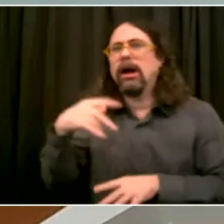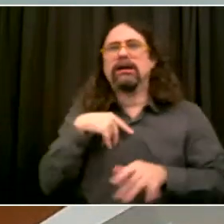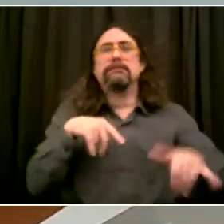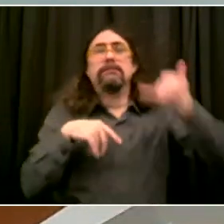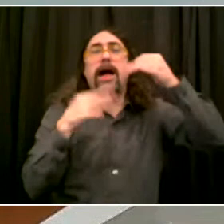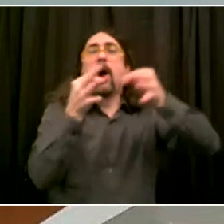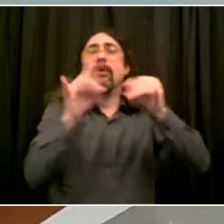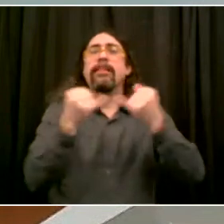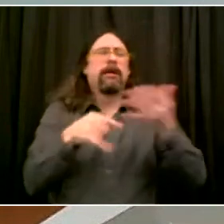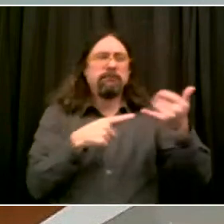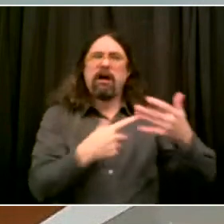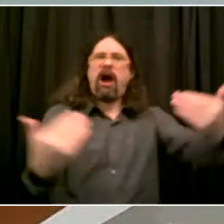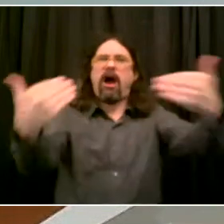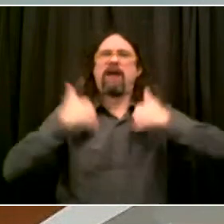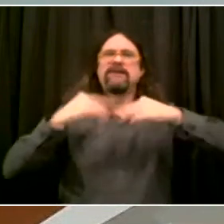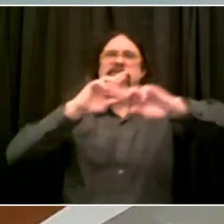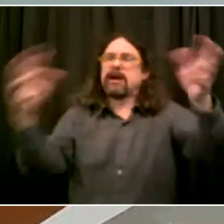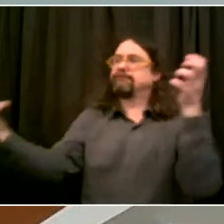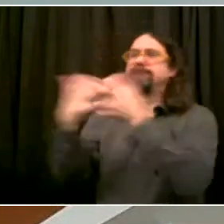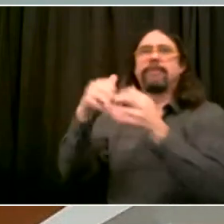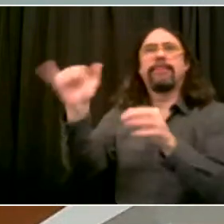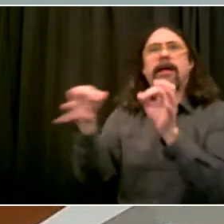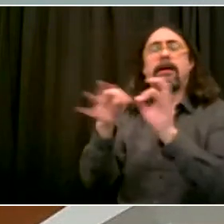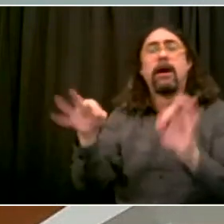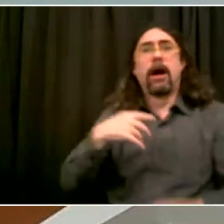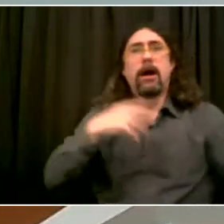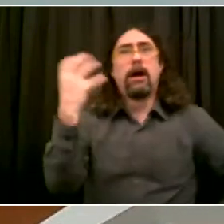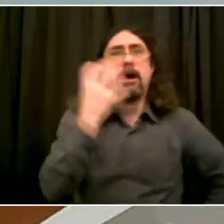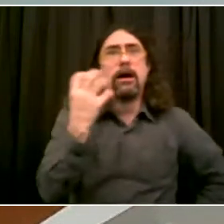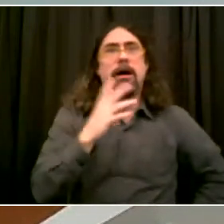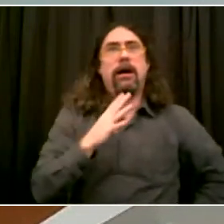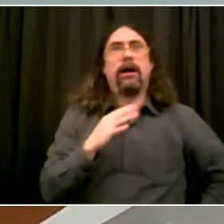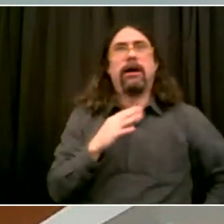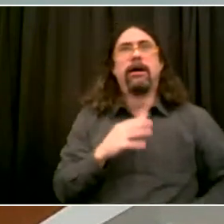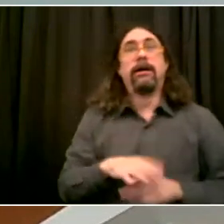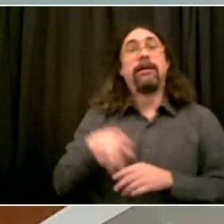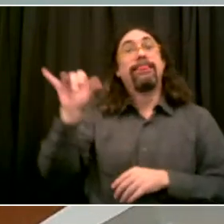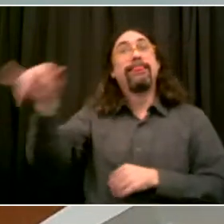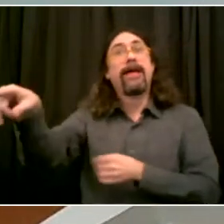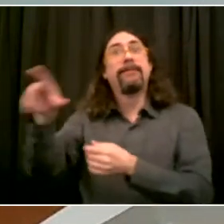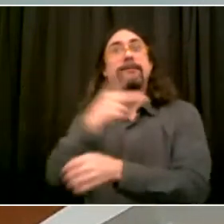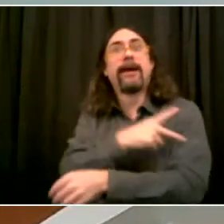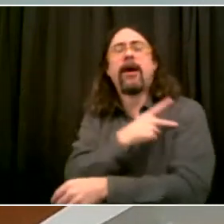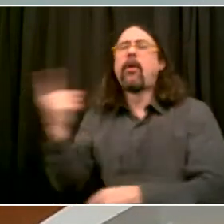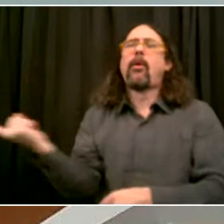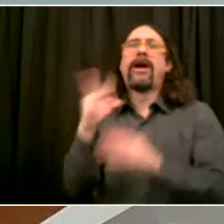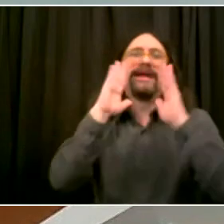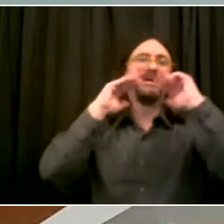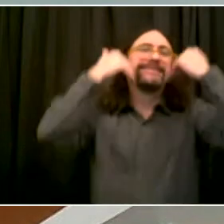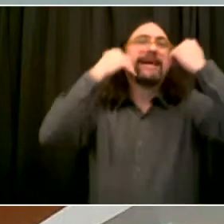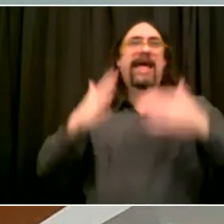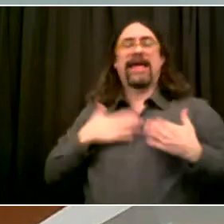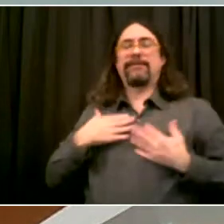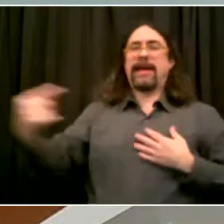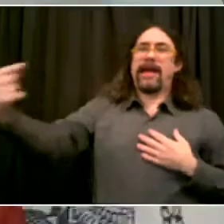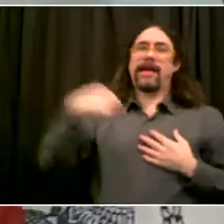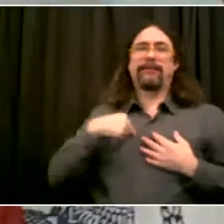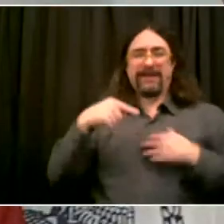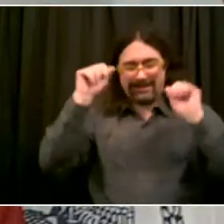HAS THAT SAME ACCESS. THAT'S EXACTLY WWHAT THEY USUE THERE ALSO. NEW YORKERS COMING G N IFFOR VAC SEEMS